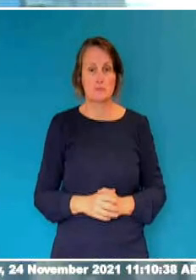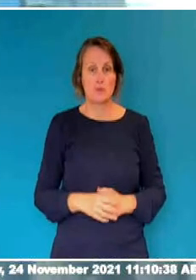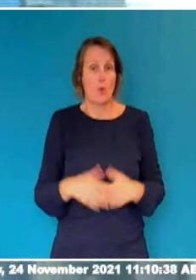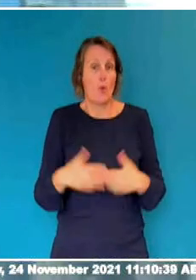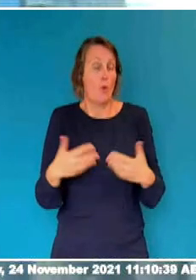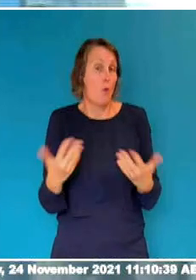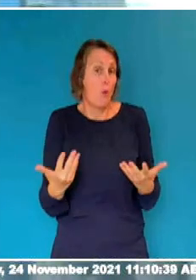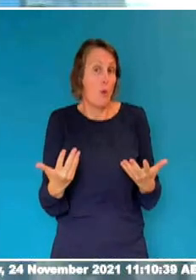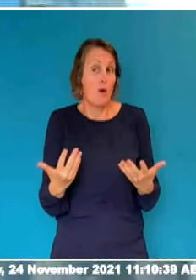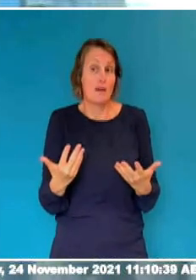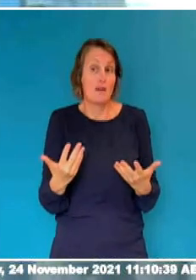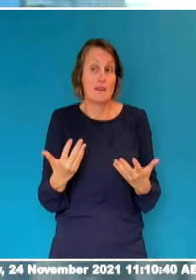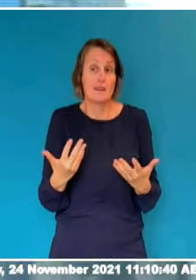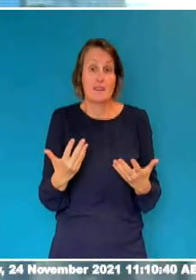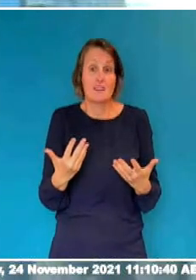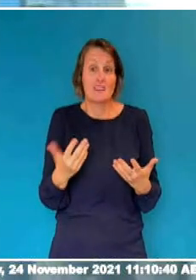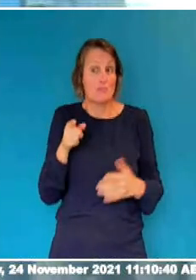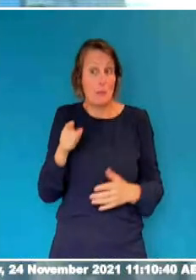there's not something that you are able to do?